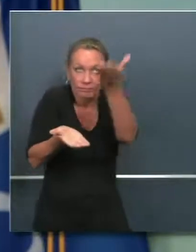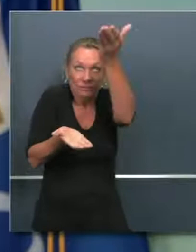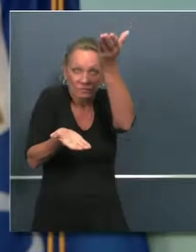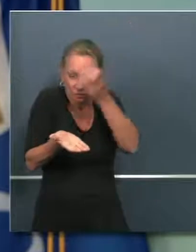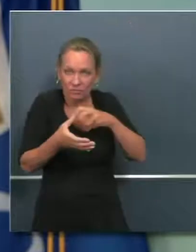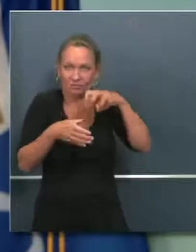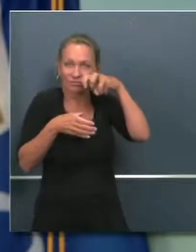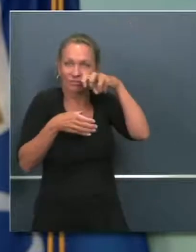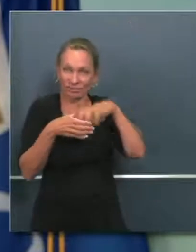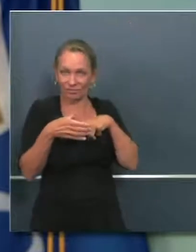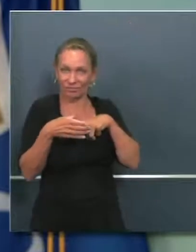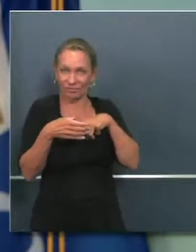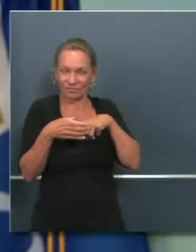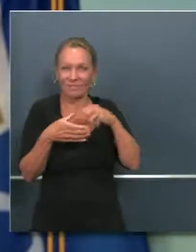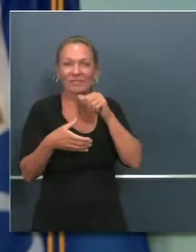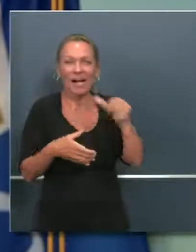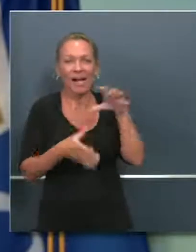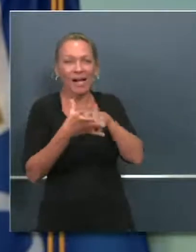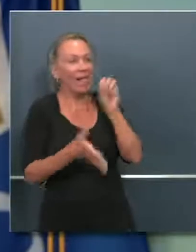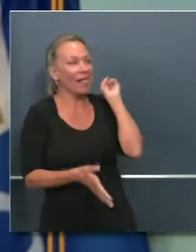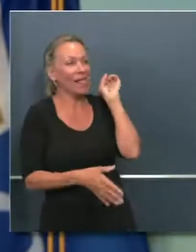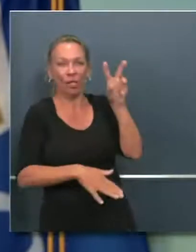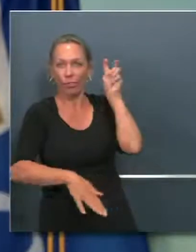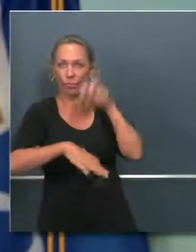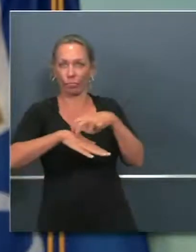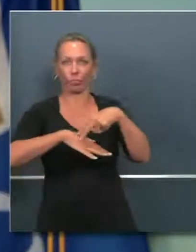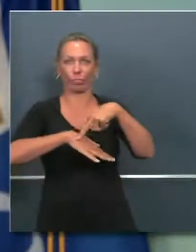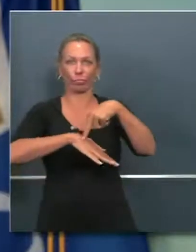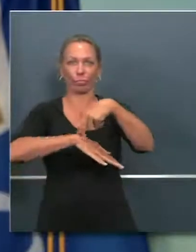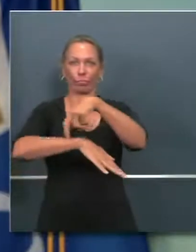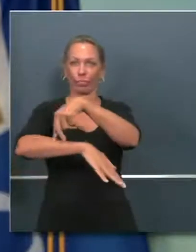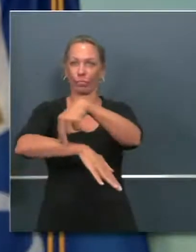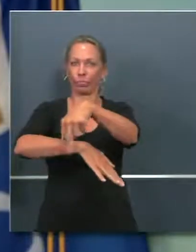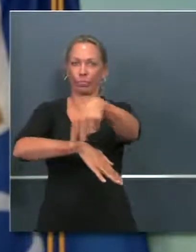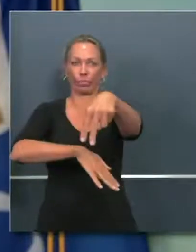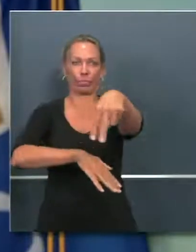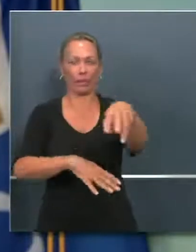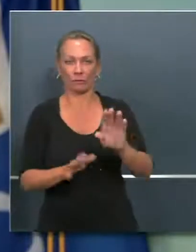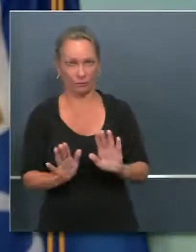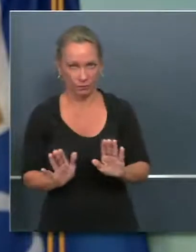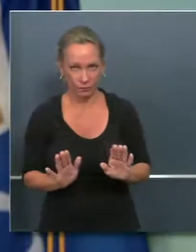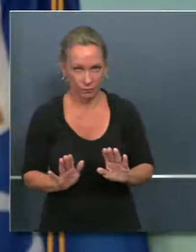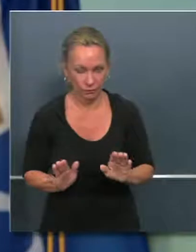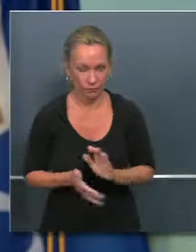as we can let me be specific about that we have a hundred and ten individuals that we've identified